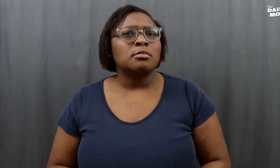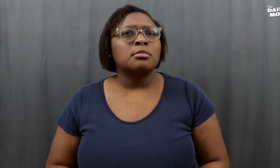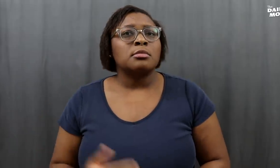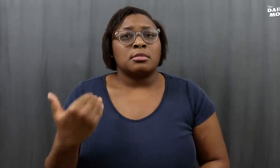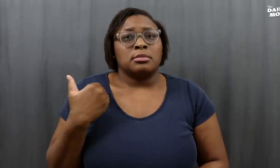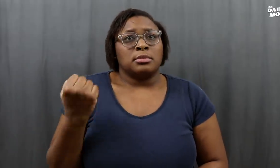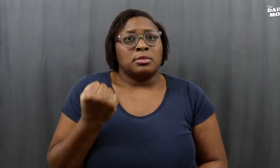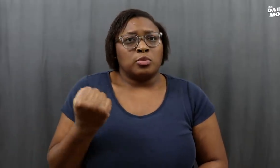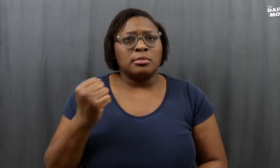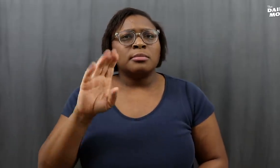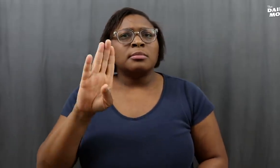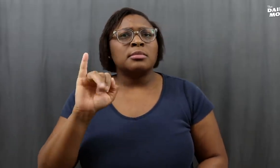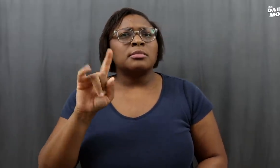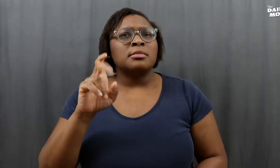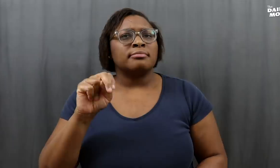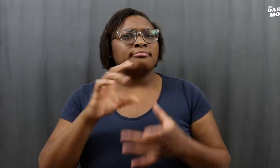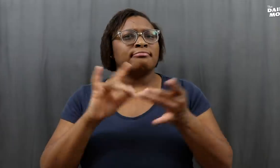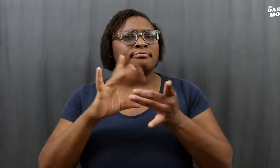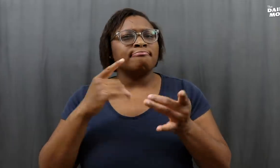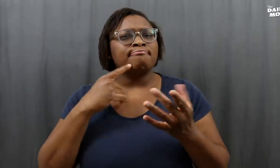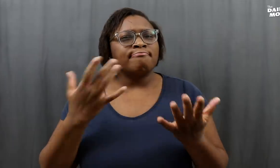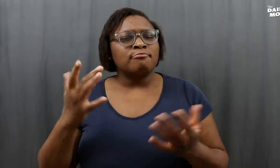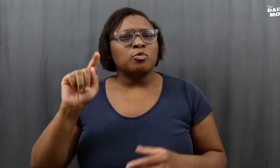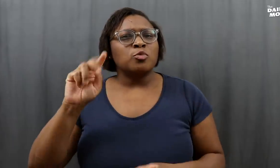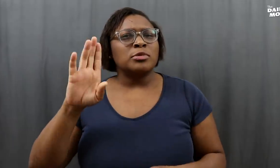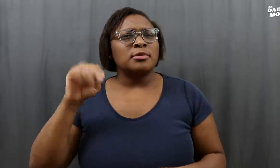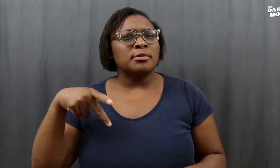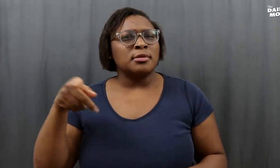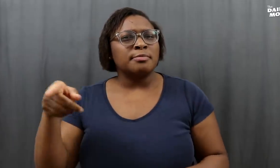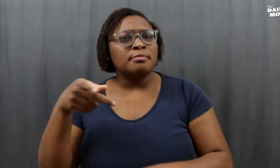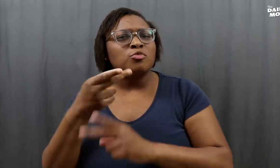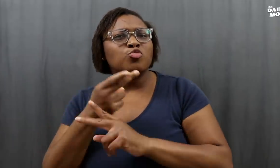Joe Biden said on Saturday that Trump was abusing